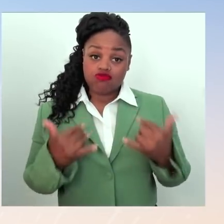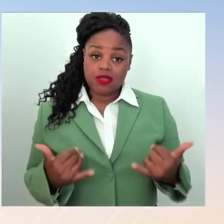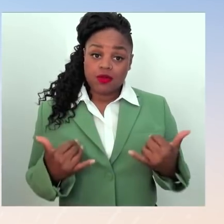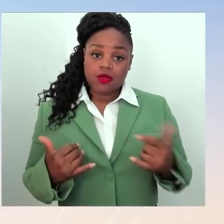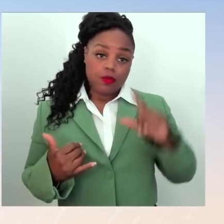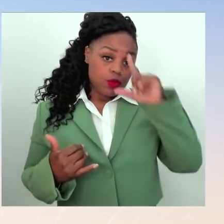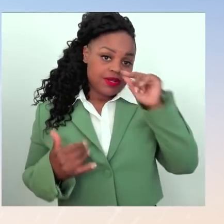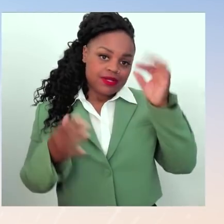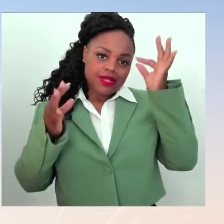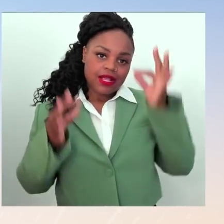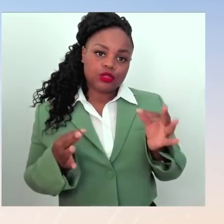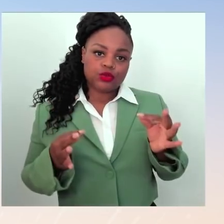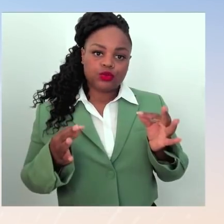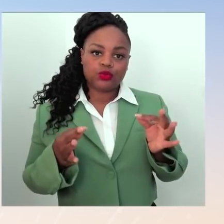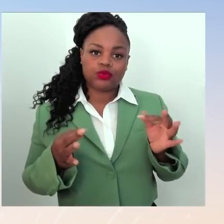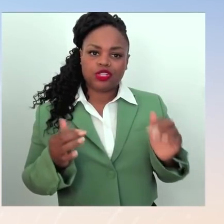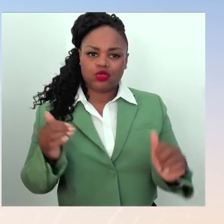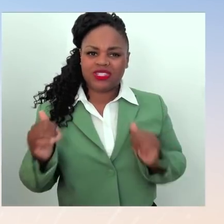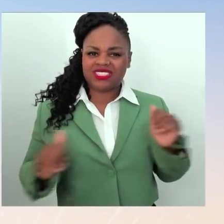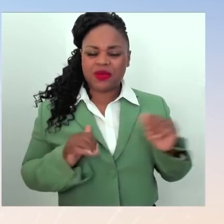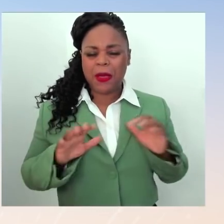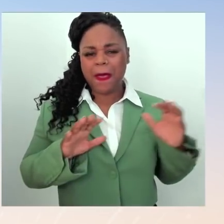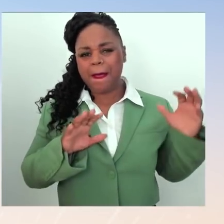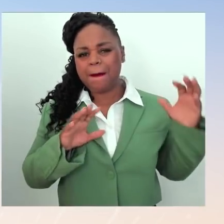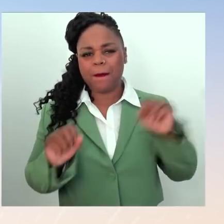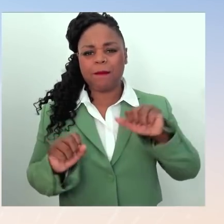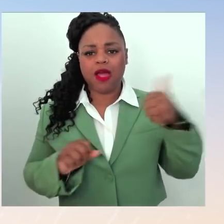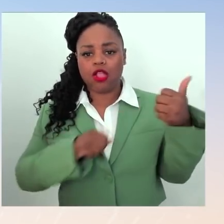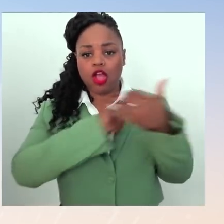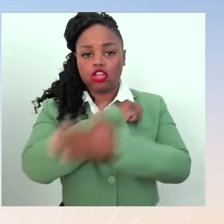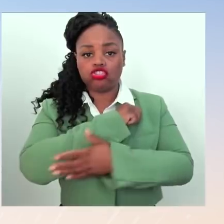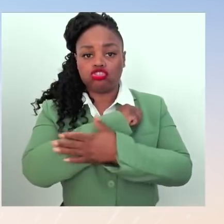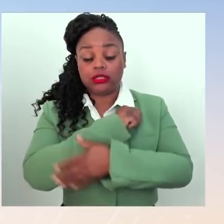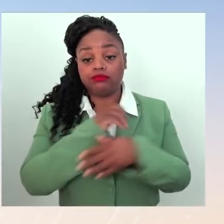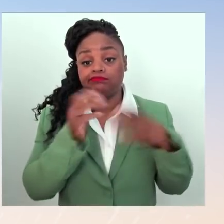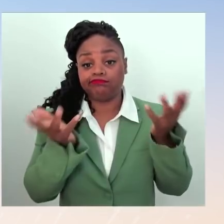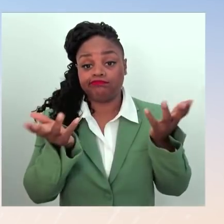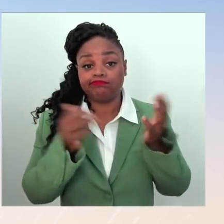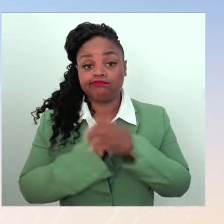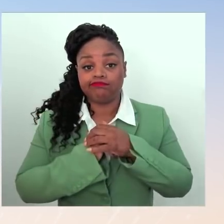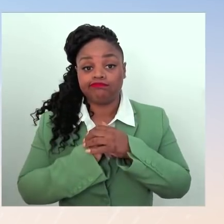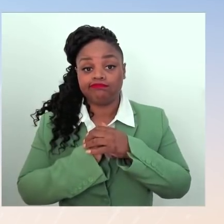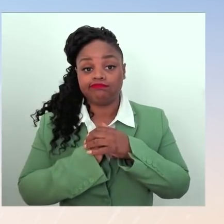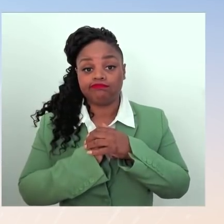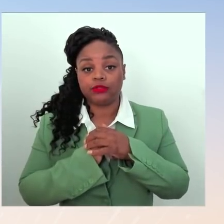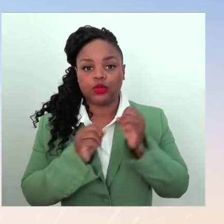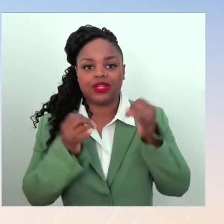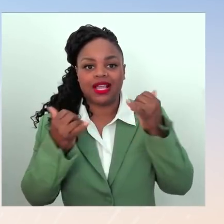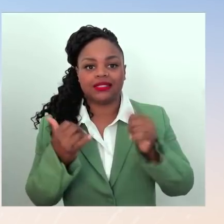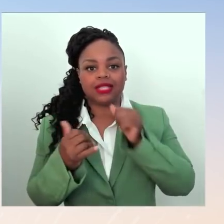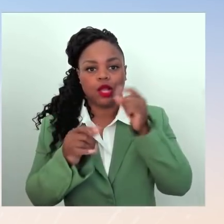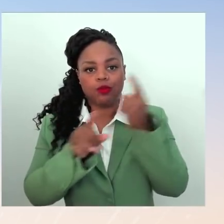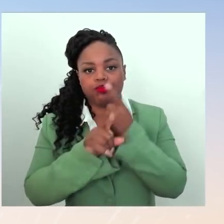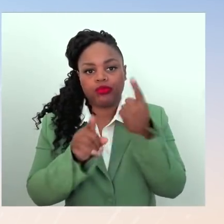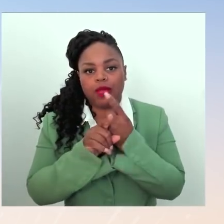at this moment to speak with him. But that doesn't mean he will never. You know, we assess that as time goes on. The Press: Thanks, Jen.